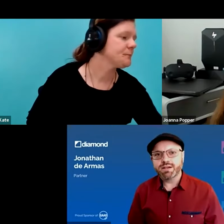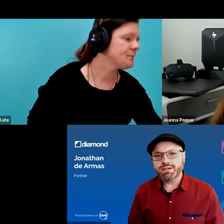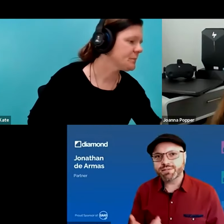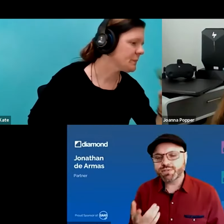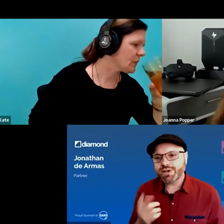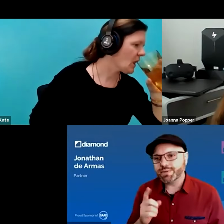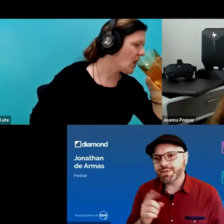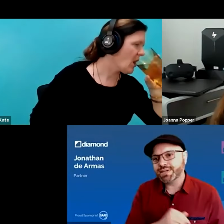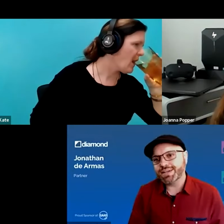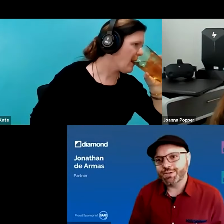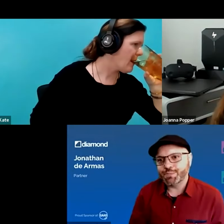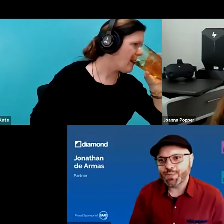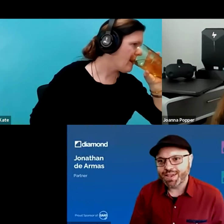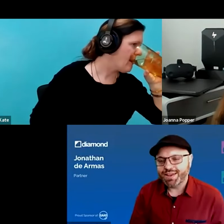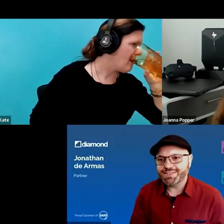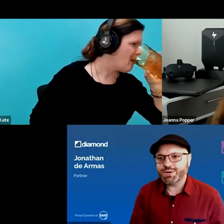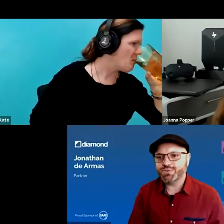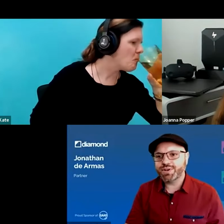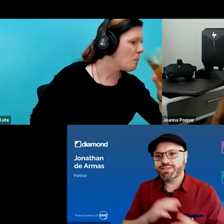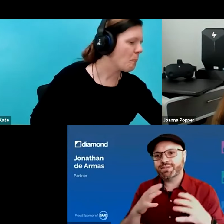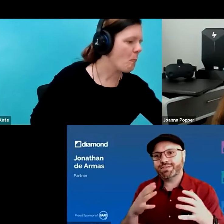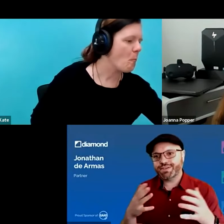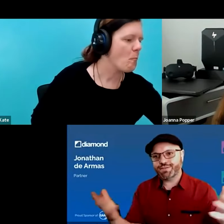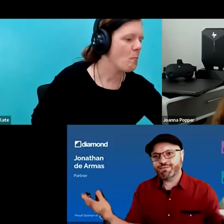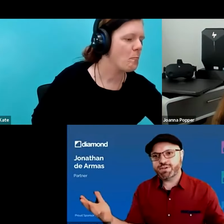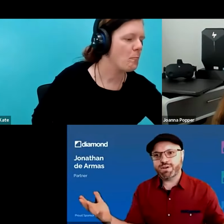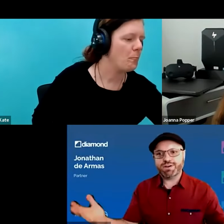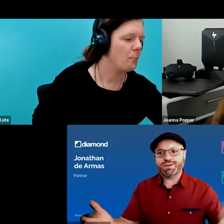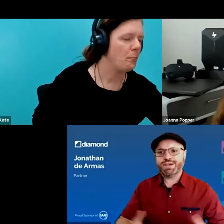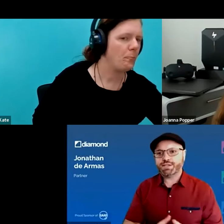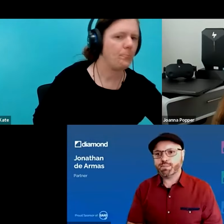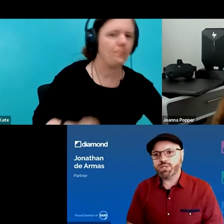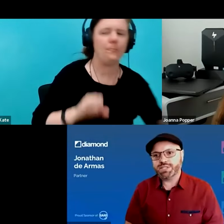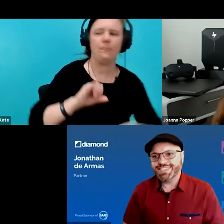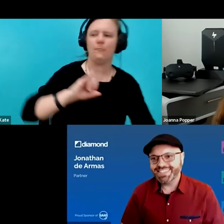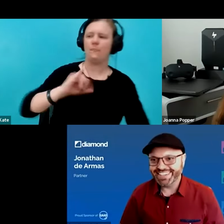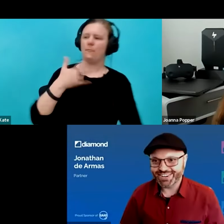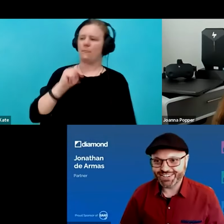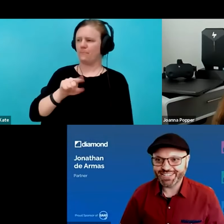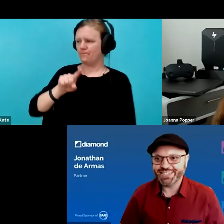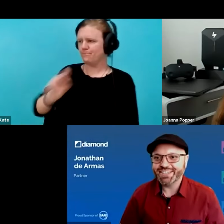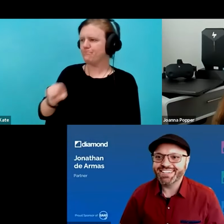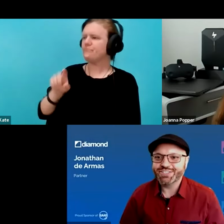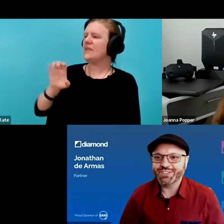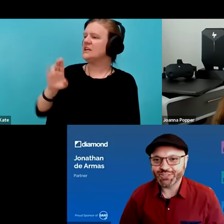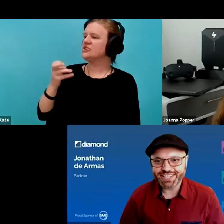Jonathan de Armas: So Chadwick as our resident VR expert in our internally here